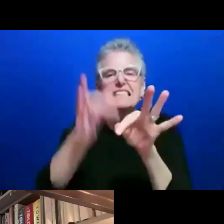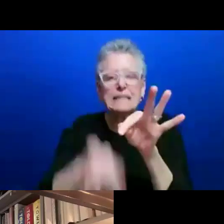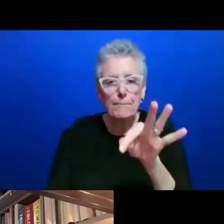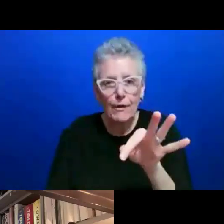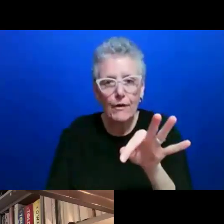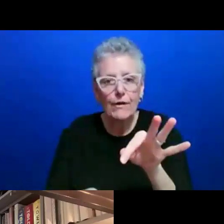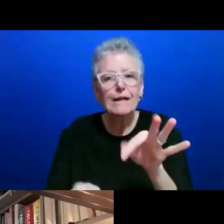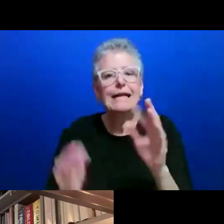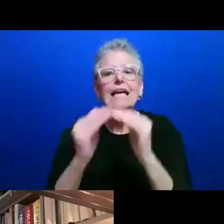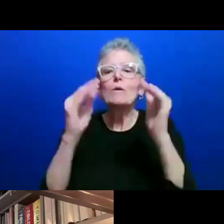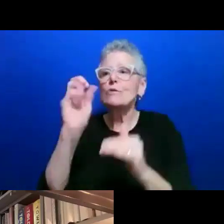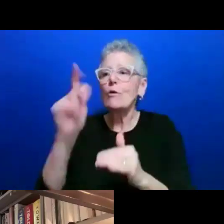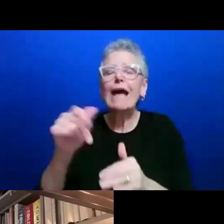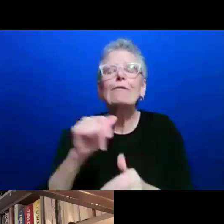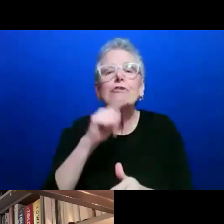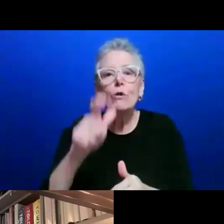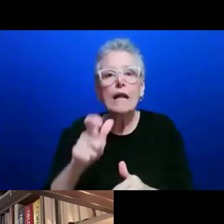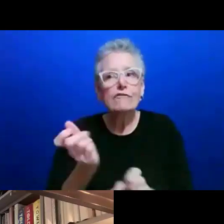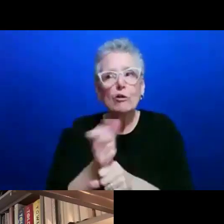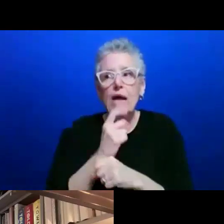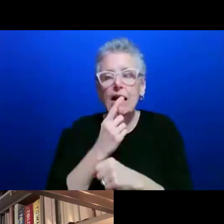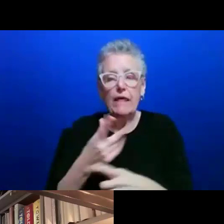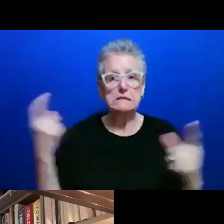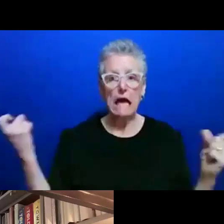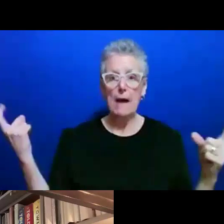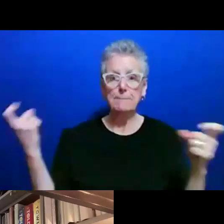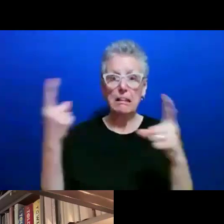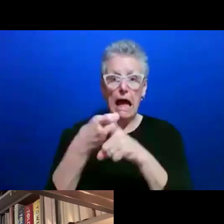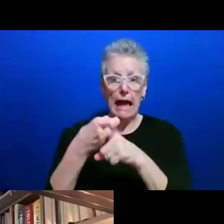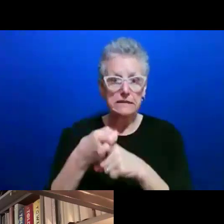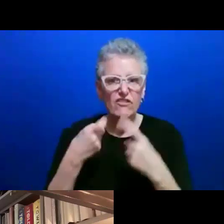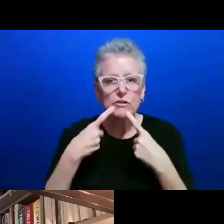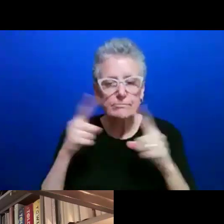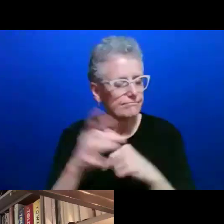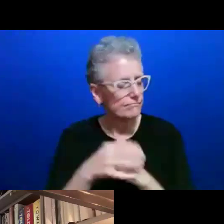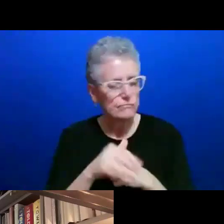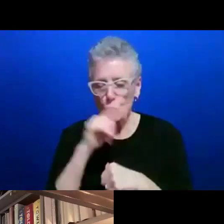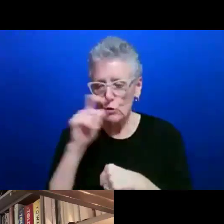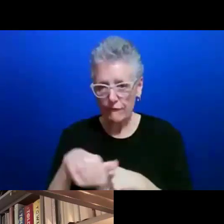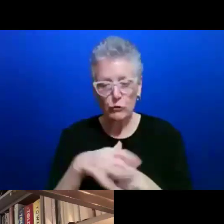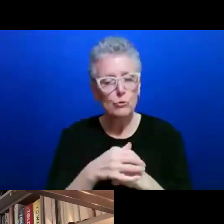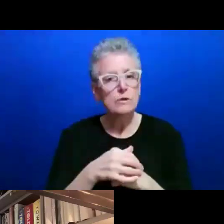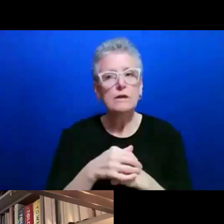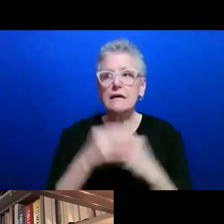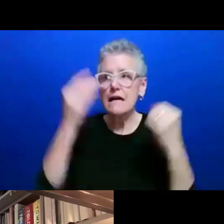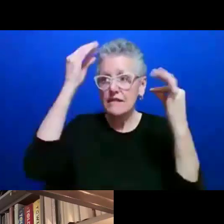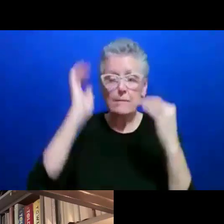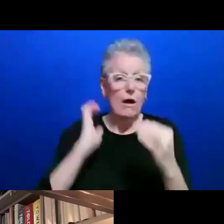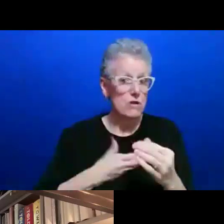we don't need to make things complicated. You know, when we think about our students in general,